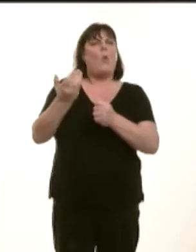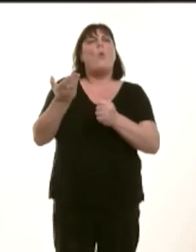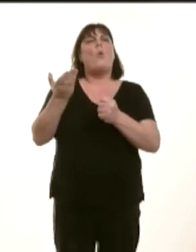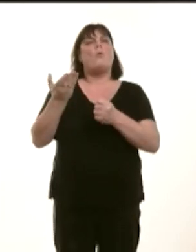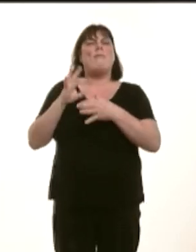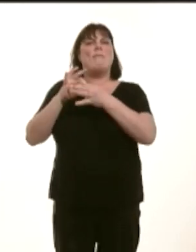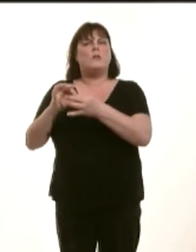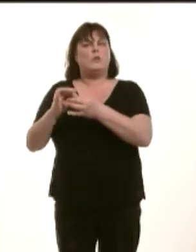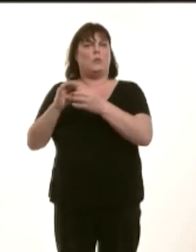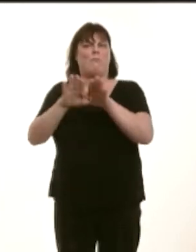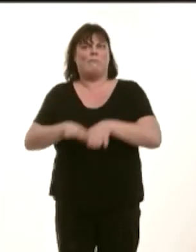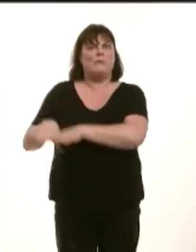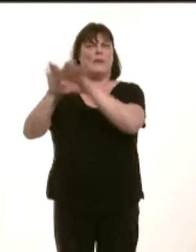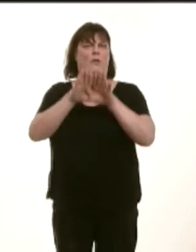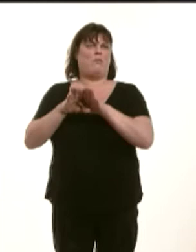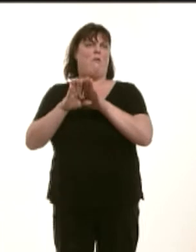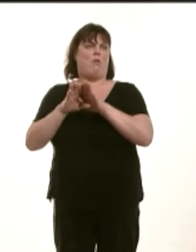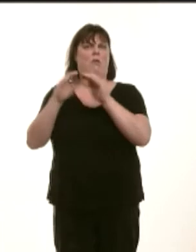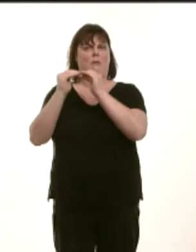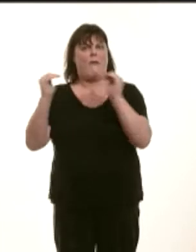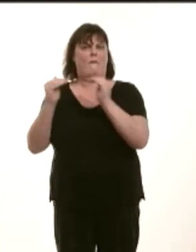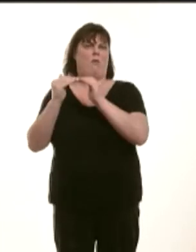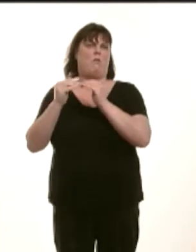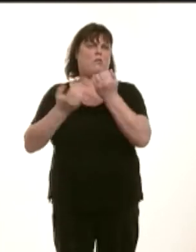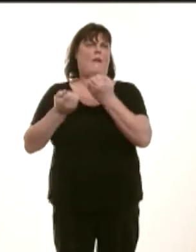will you, First Minister, agree with me that many people in Wales are both proud to be